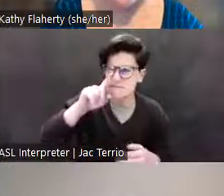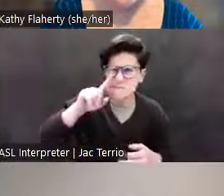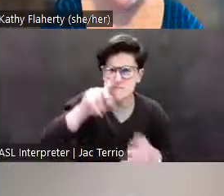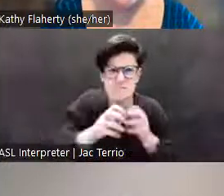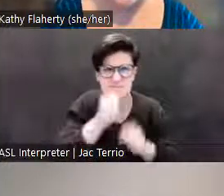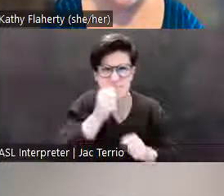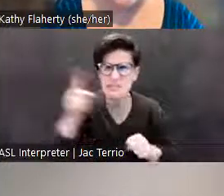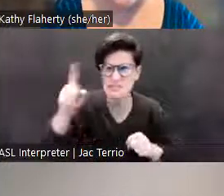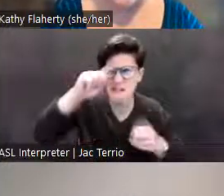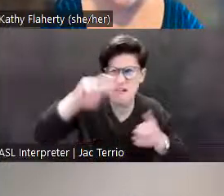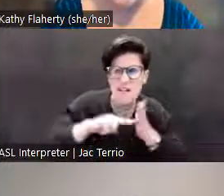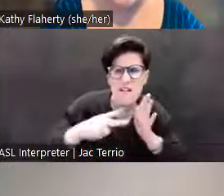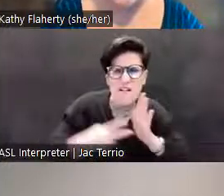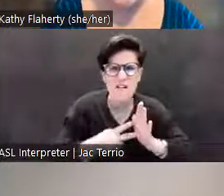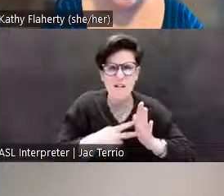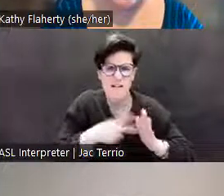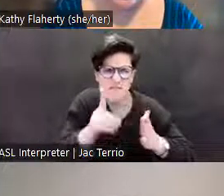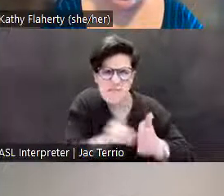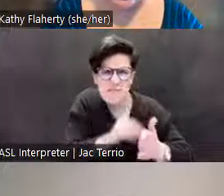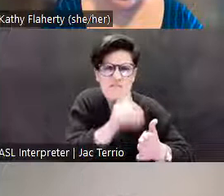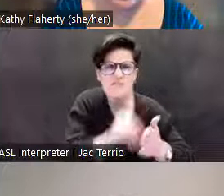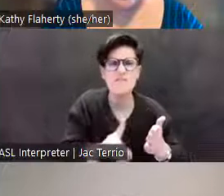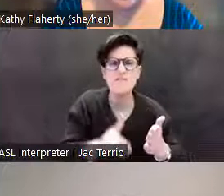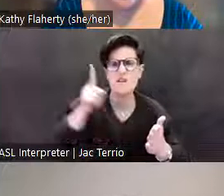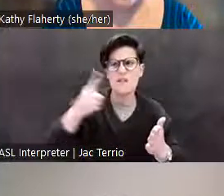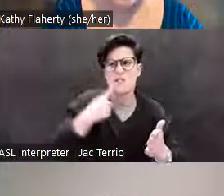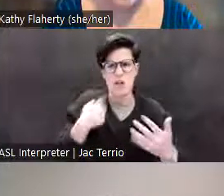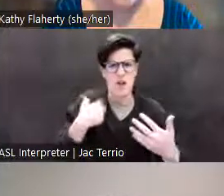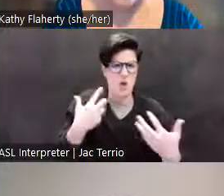15:30:23 don't want anybody here who has a disability cause that will that'll make my